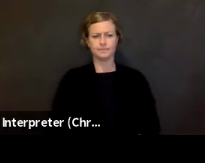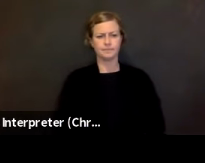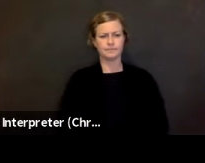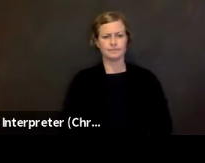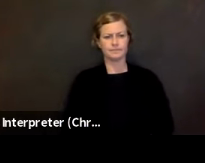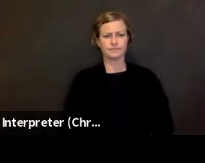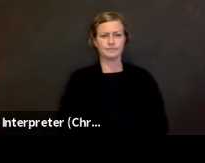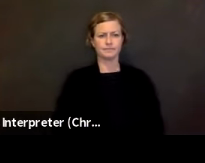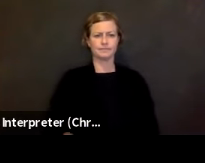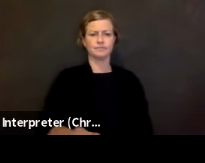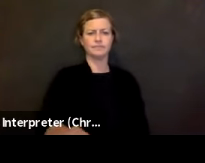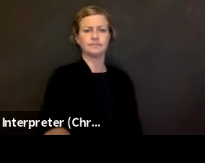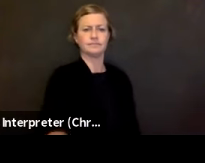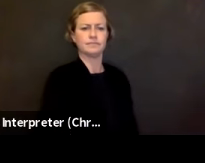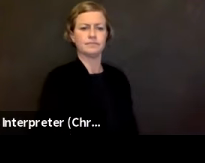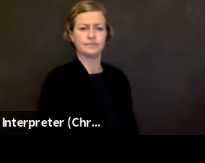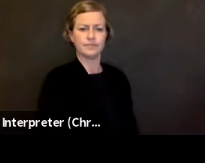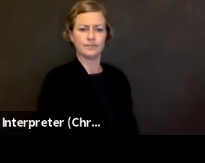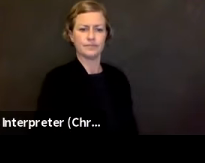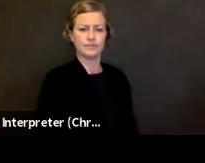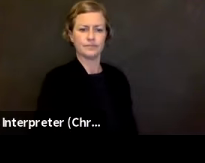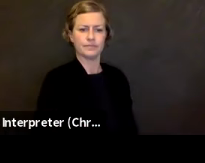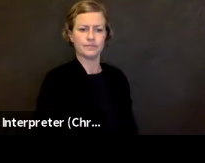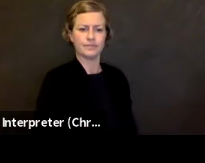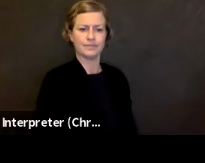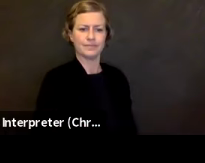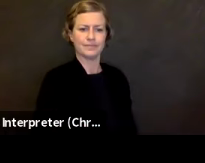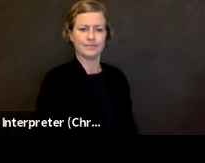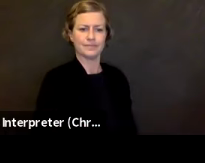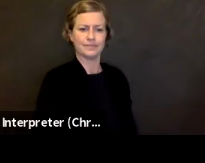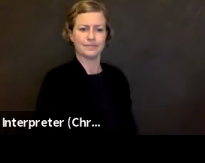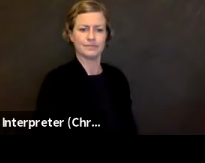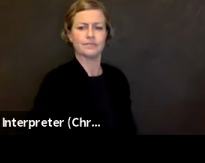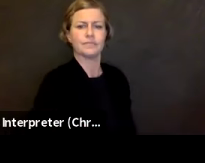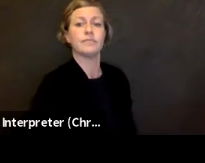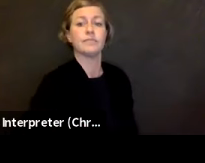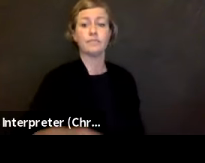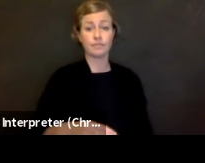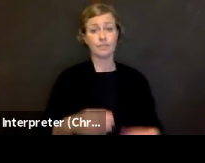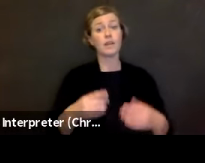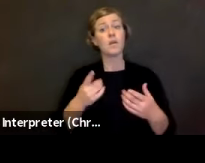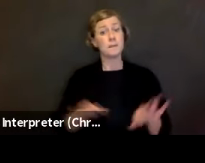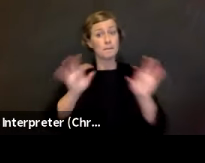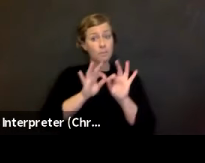and to know what points you want to make to the